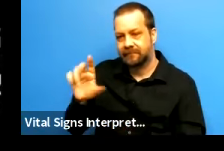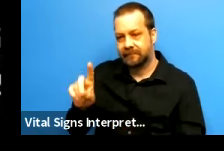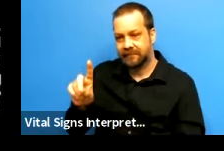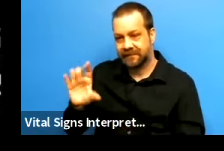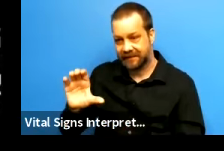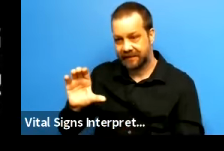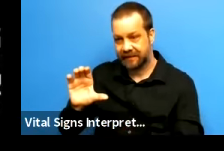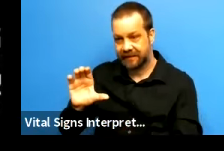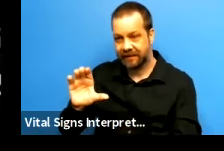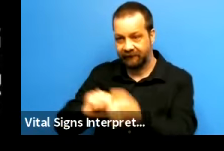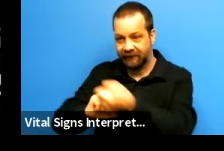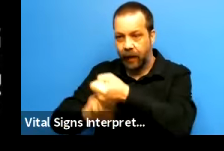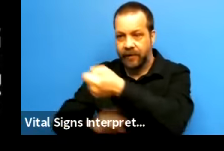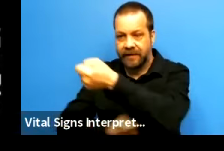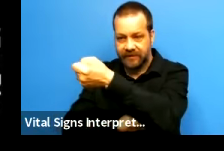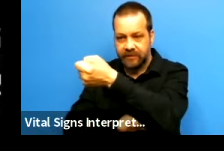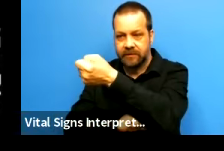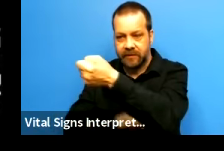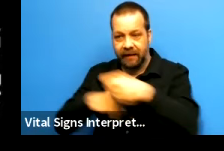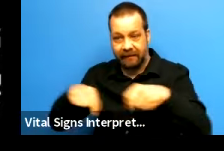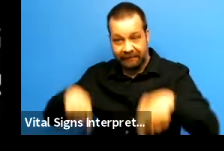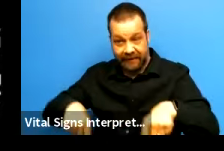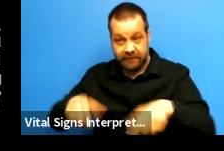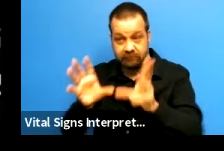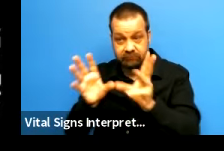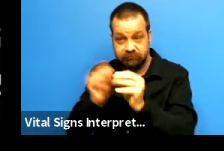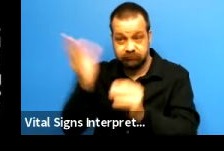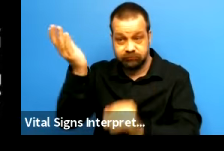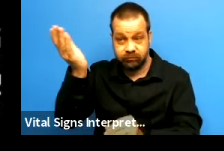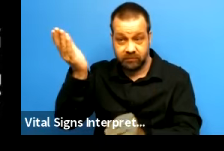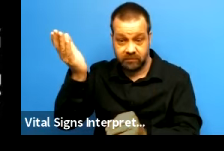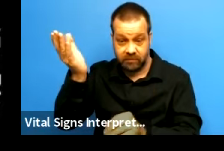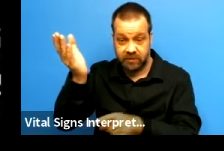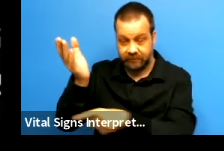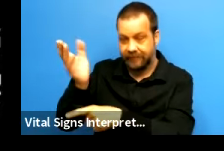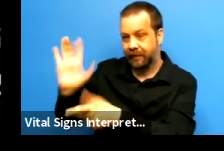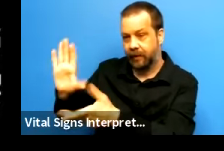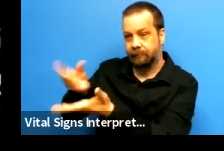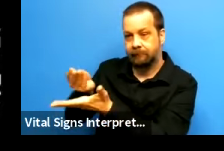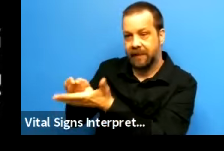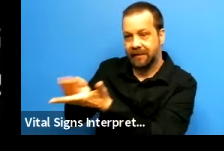This is made possible due to the CDC Foundation